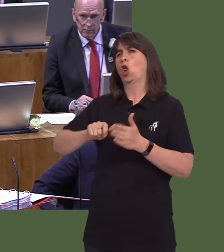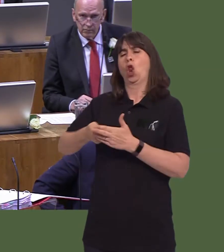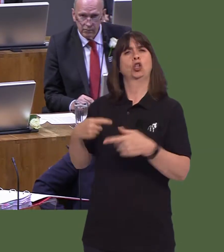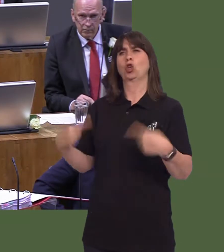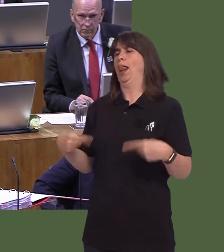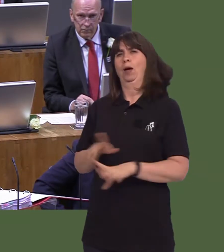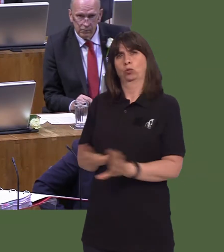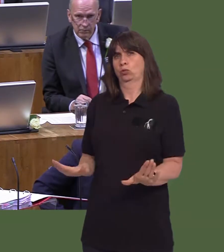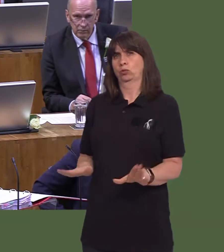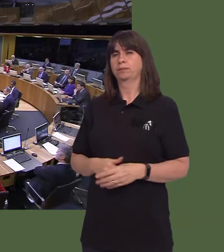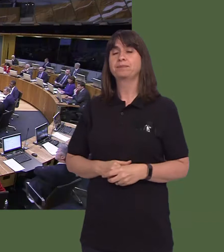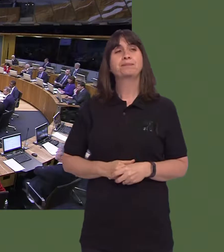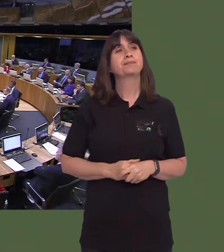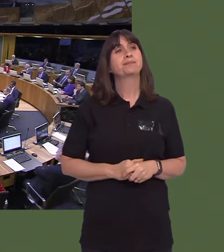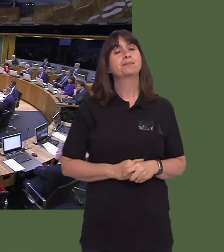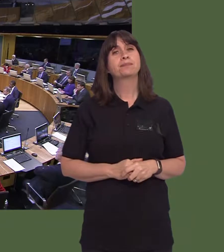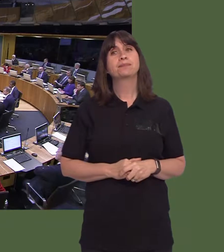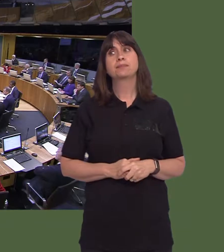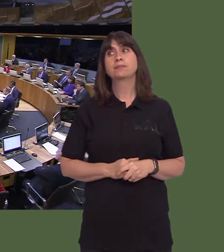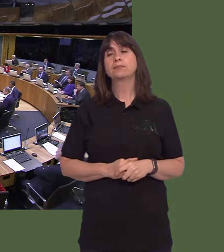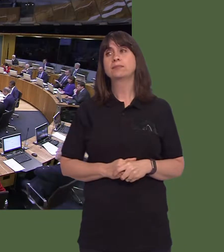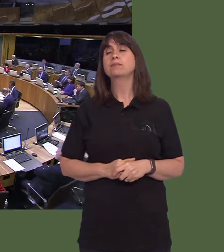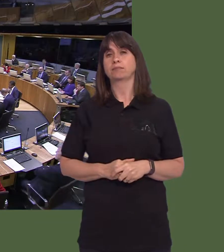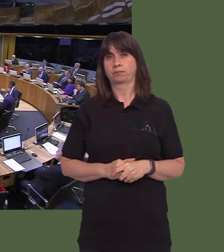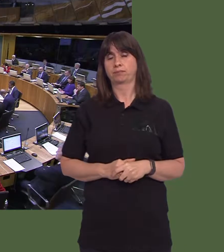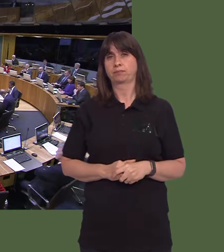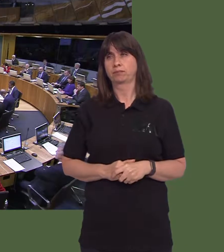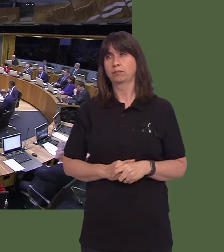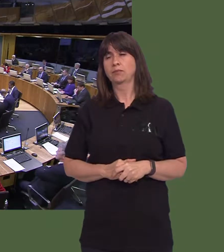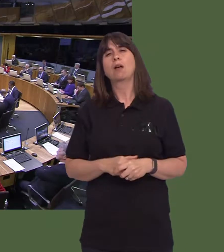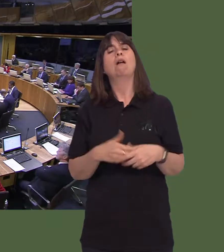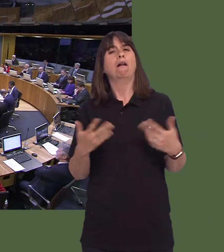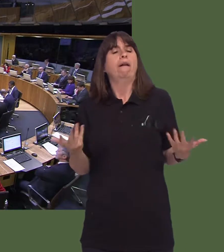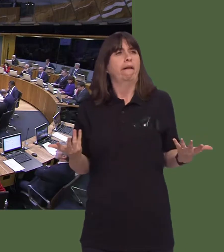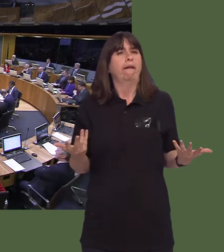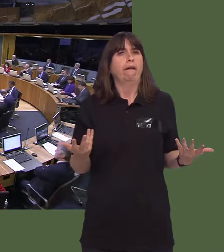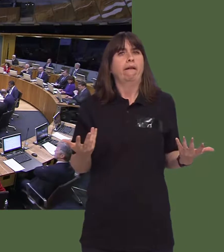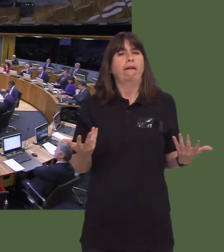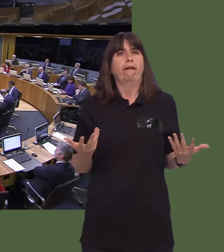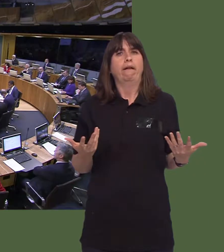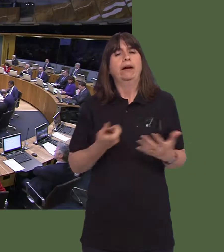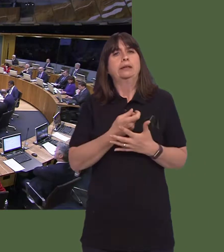Russell George AM: First Minister, one of the frustrations for disabled passengers is